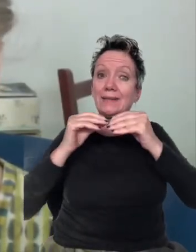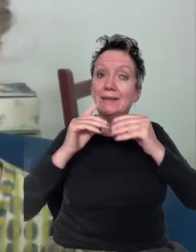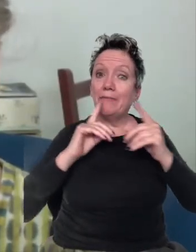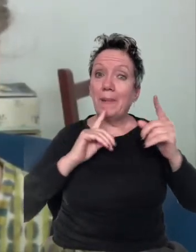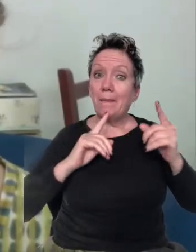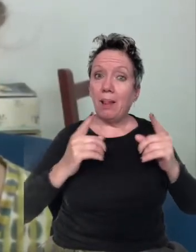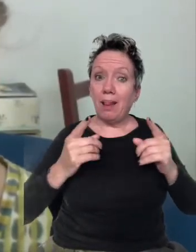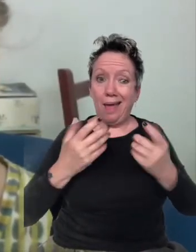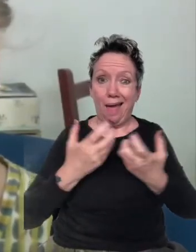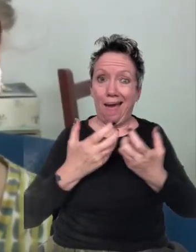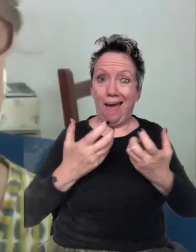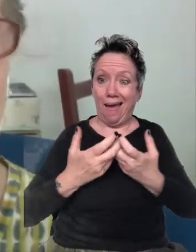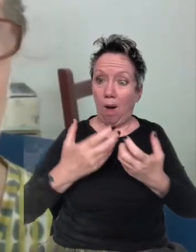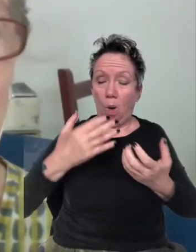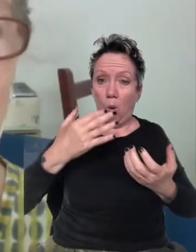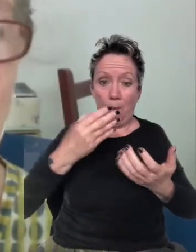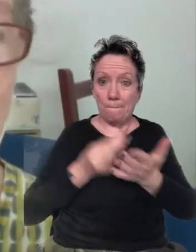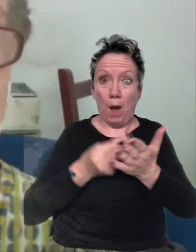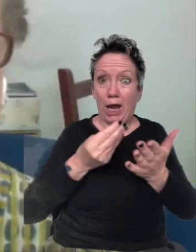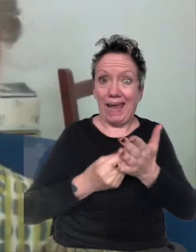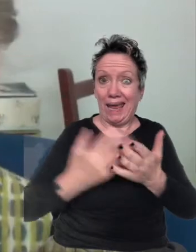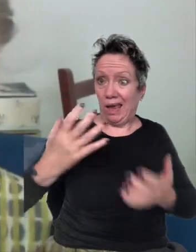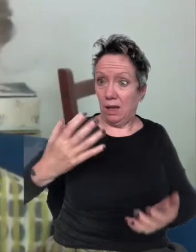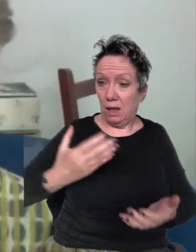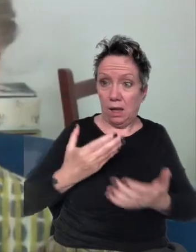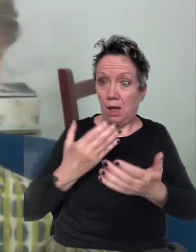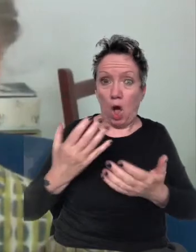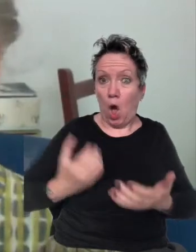Because at the moment is proving quite difficult to, to think